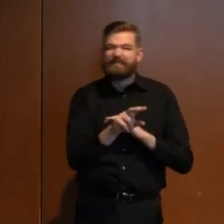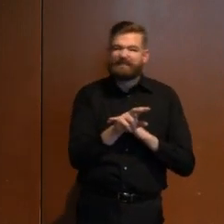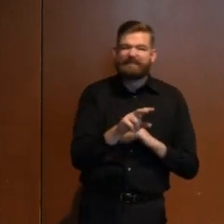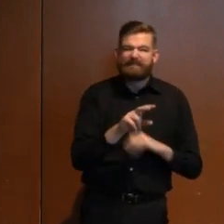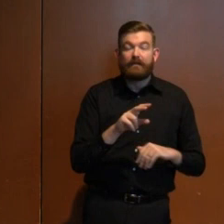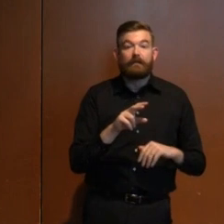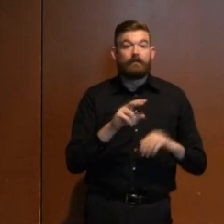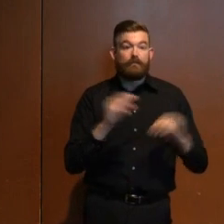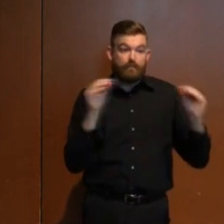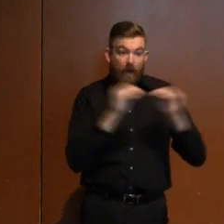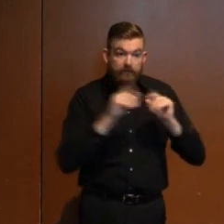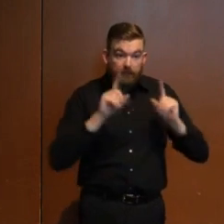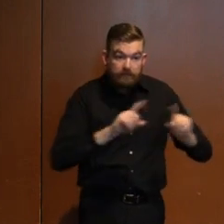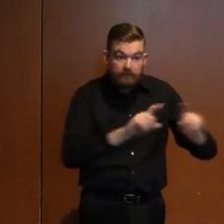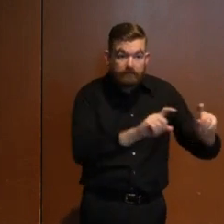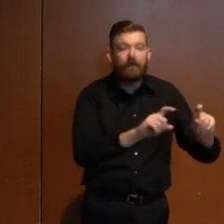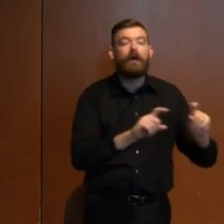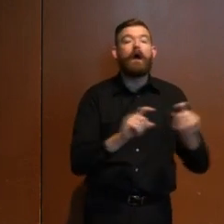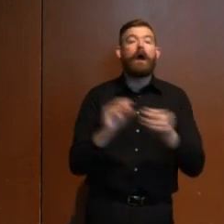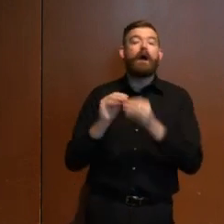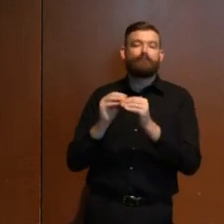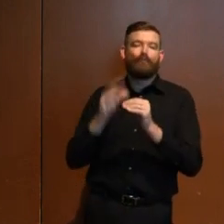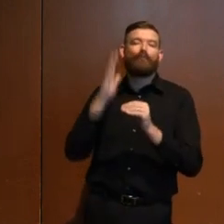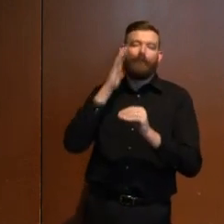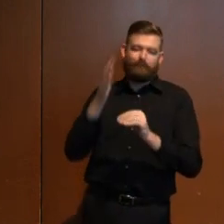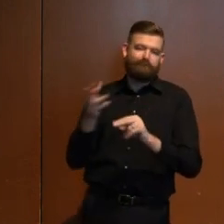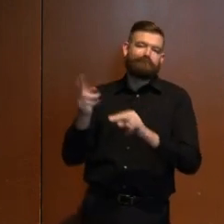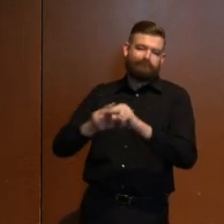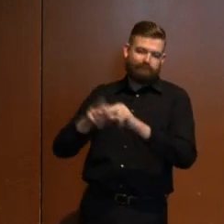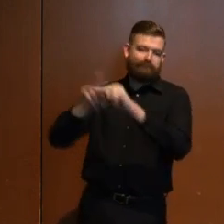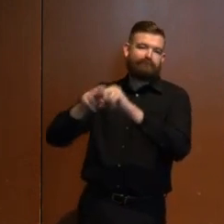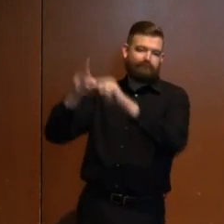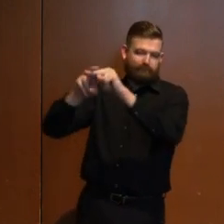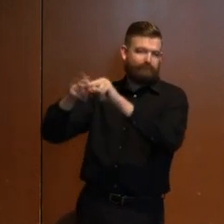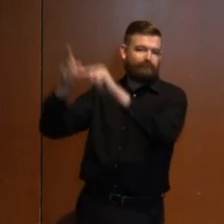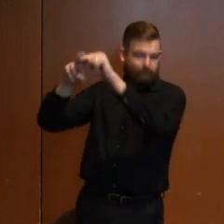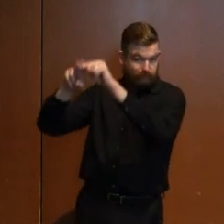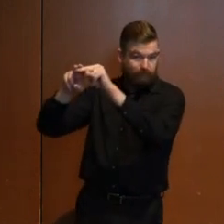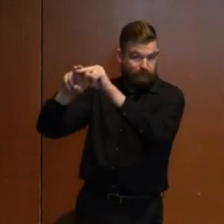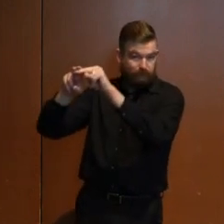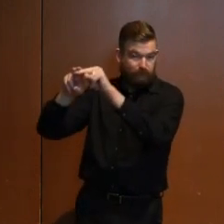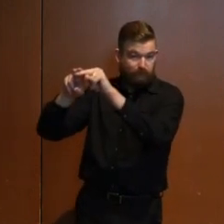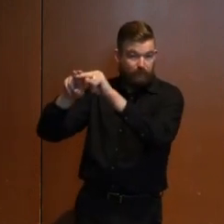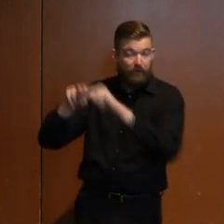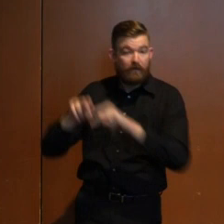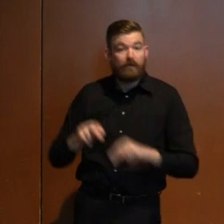THAT THESE REPORTS WOULD TAKE. ESPECIALLY AS WE RAMPED UP OUR TESTING REGIME AND THEY ARE